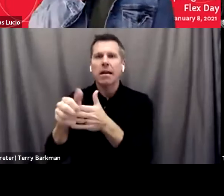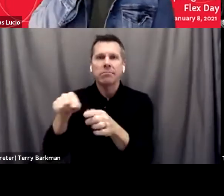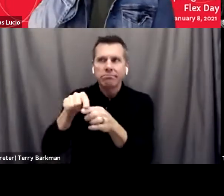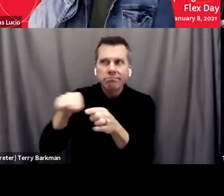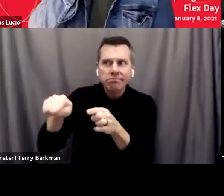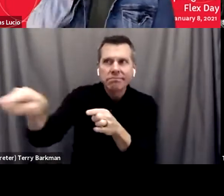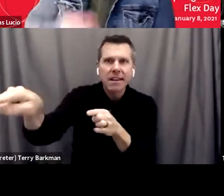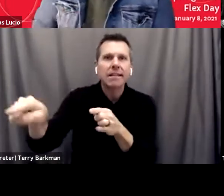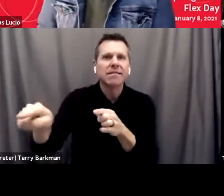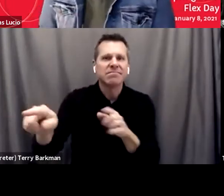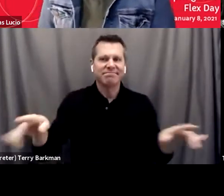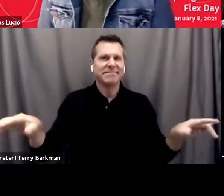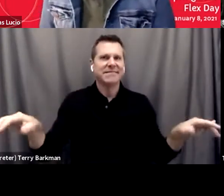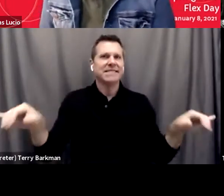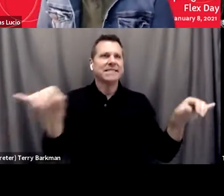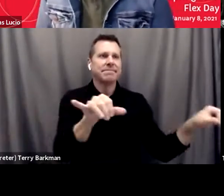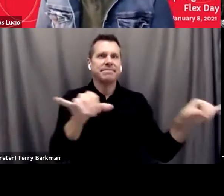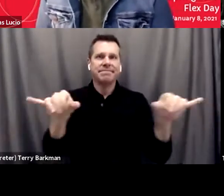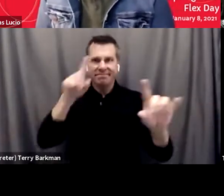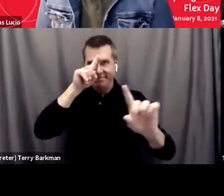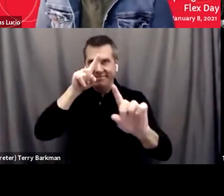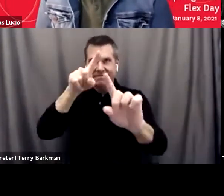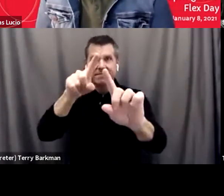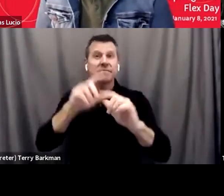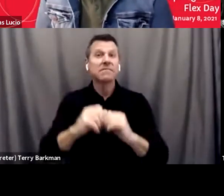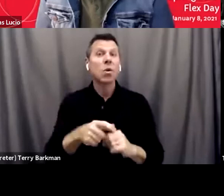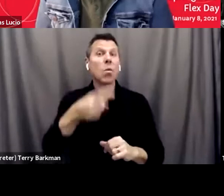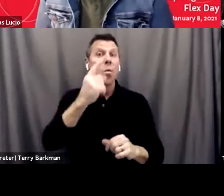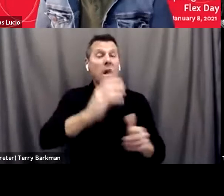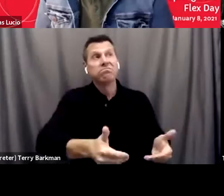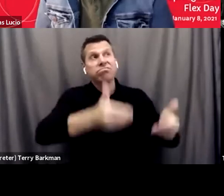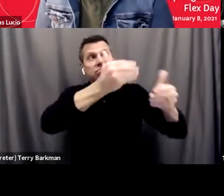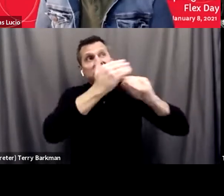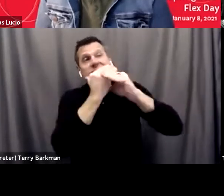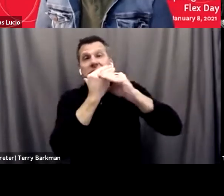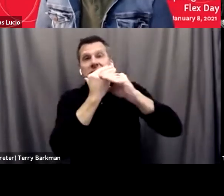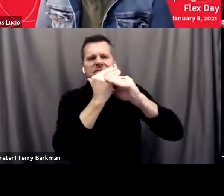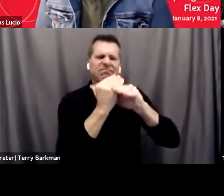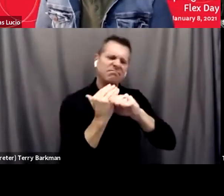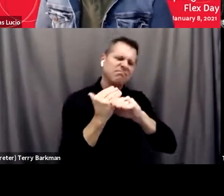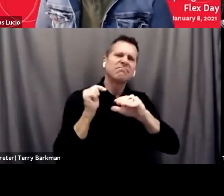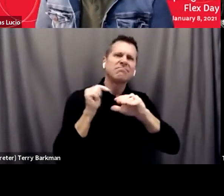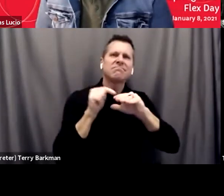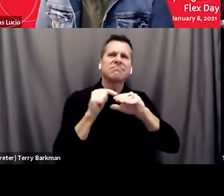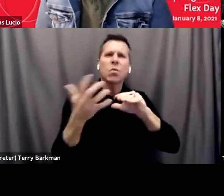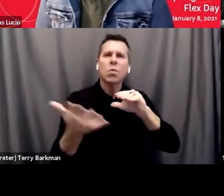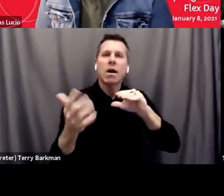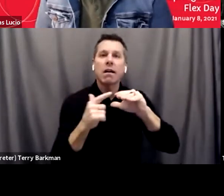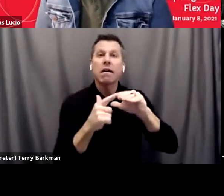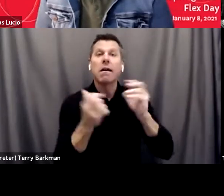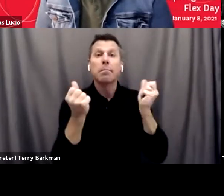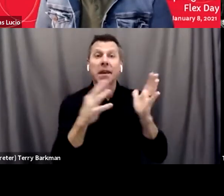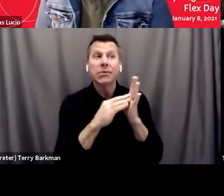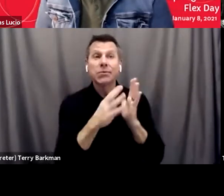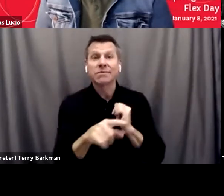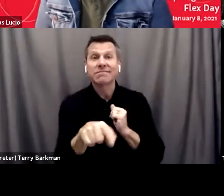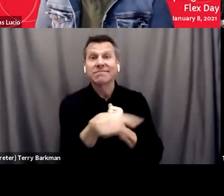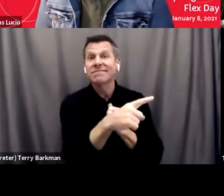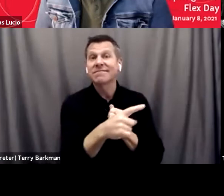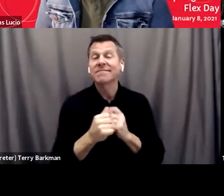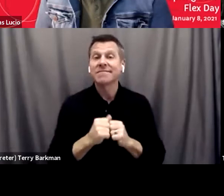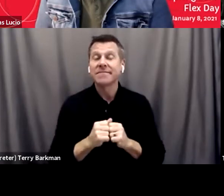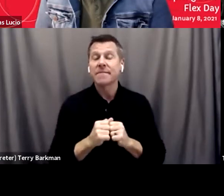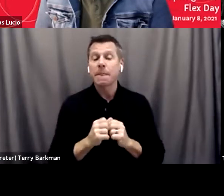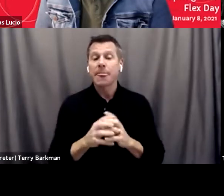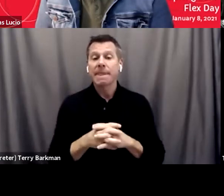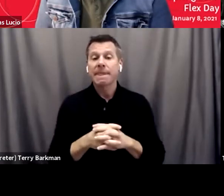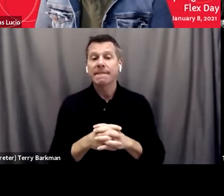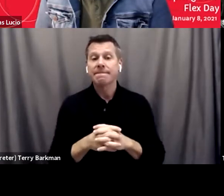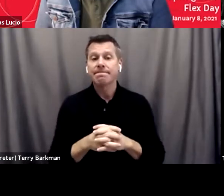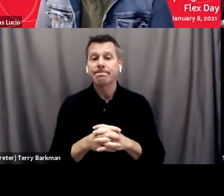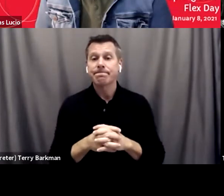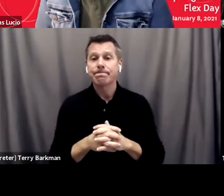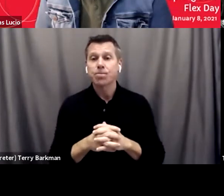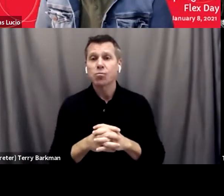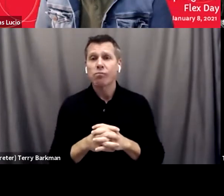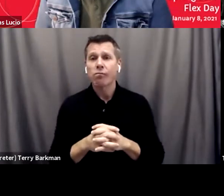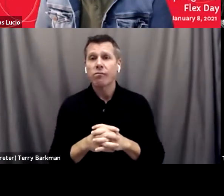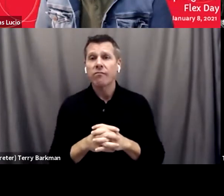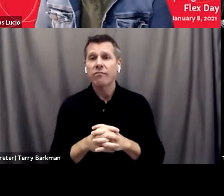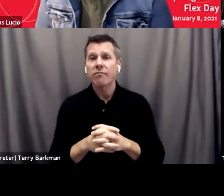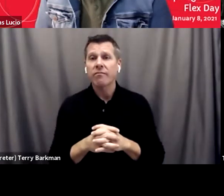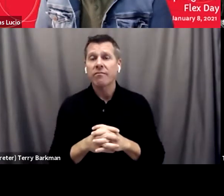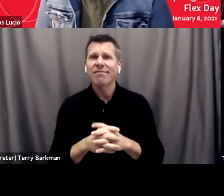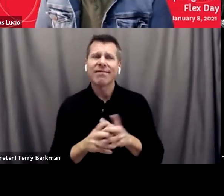lot of those barriers. One of the barriers that that was identified is that for many students, they they had no, no real way of or